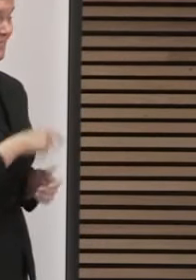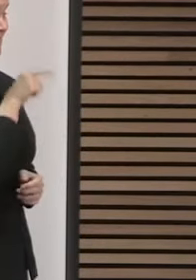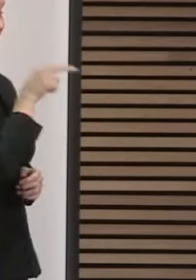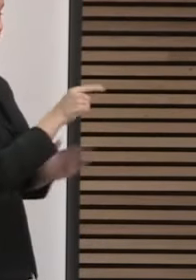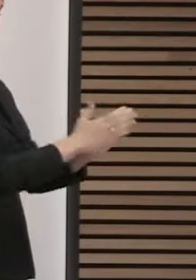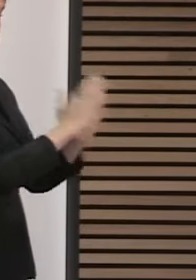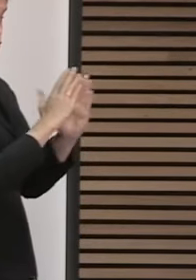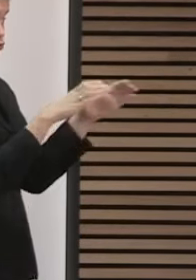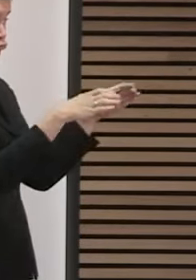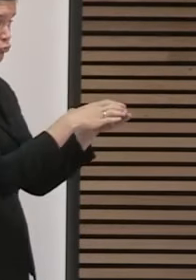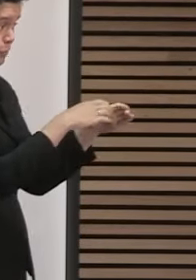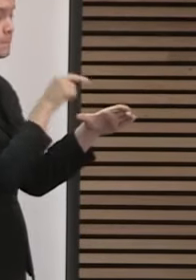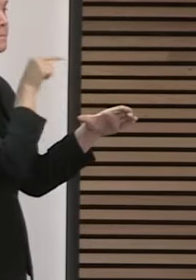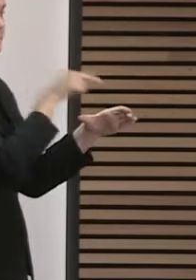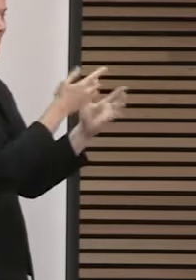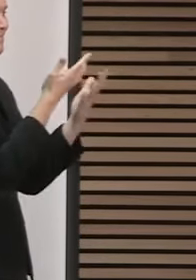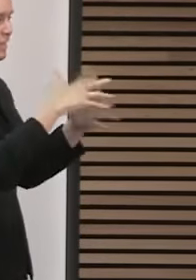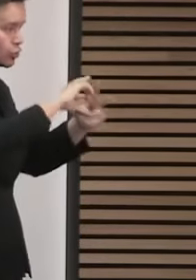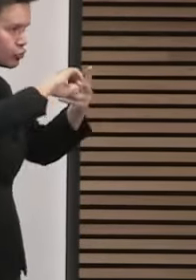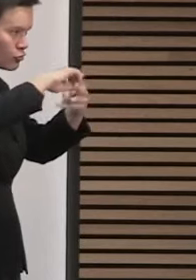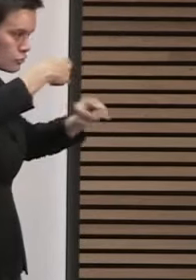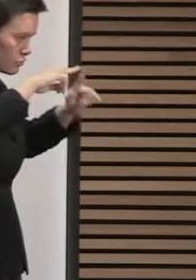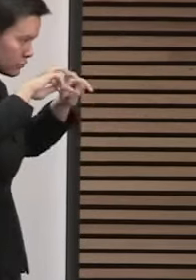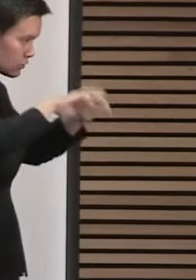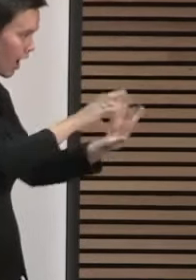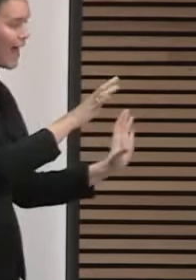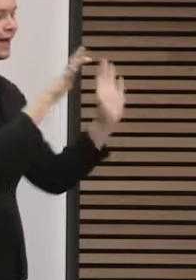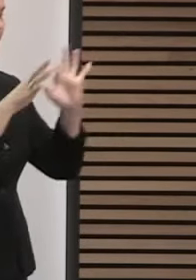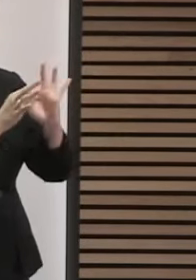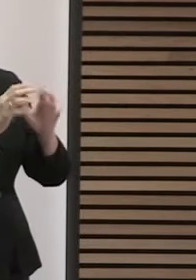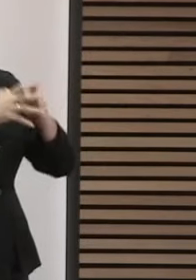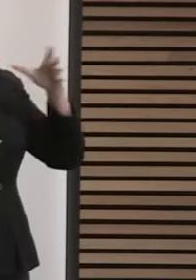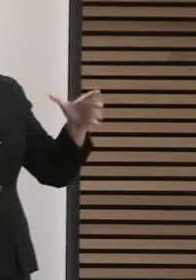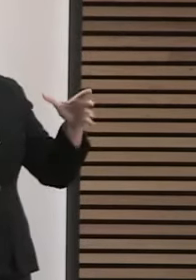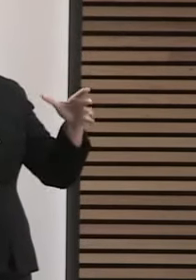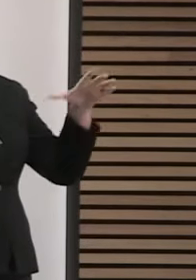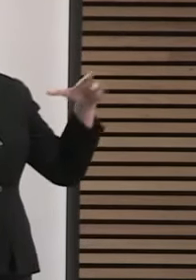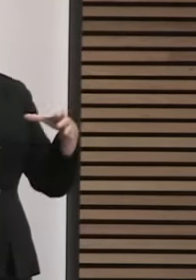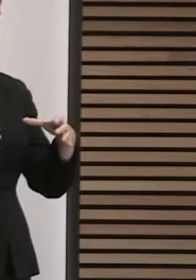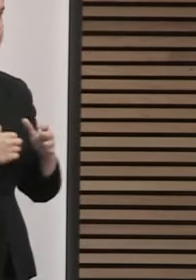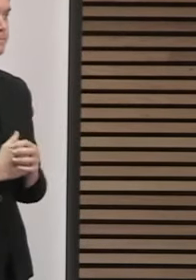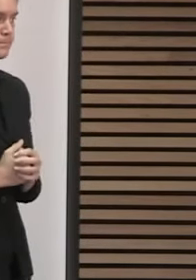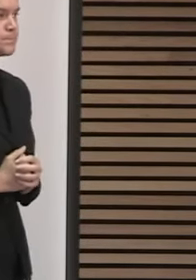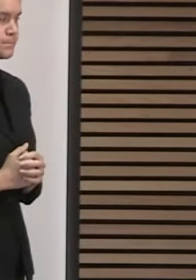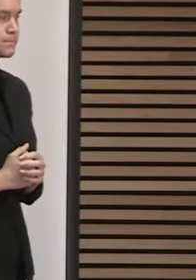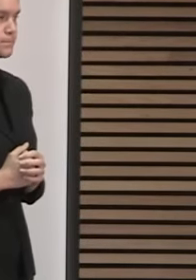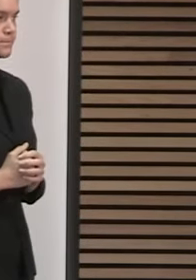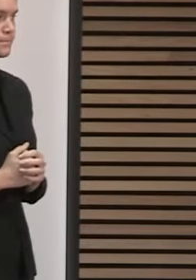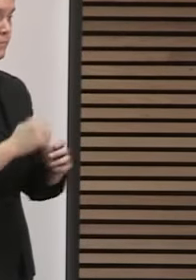had COVID-19, and the contact of con tact. By Monday, we